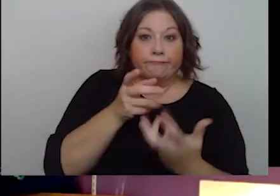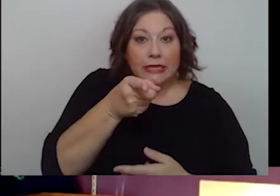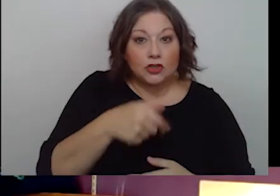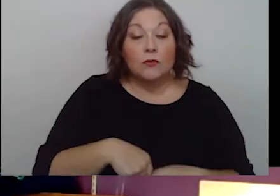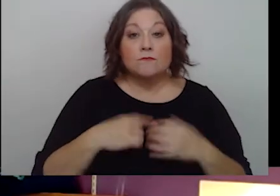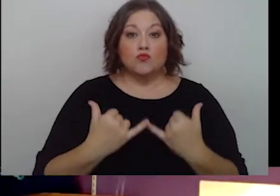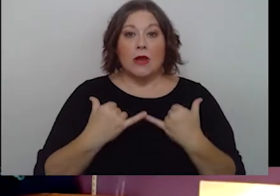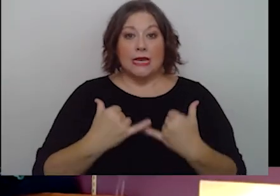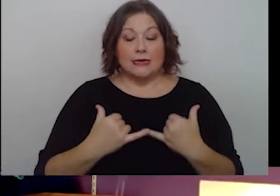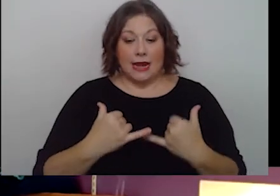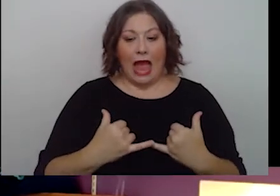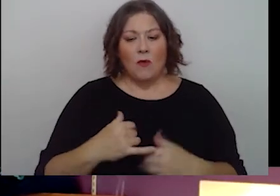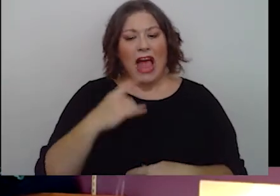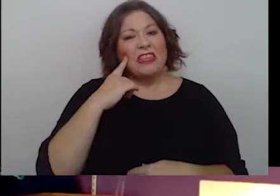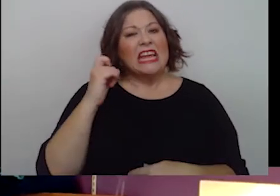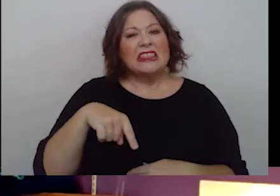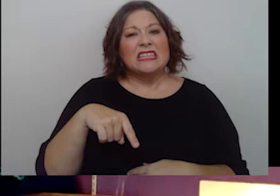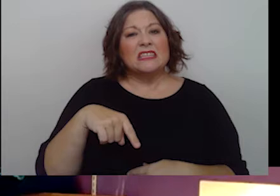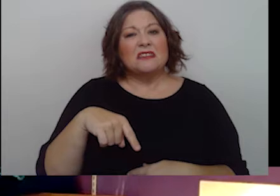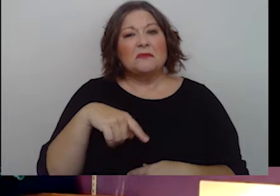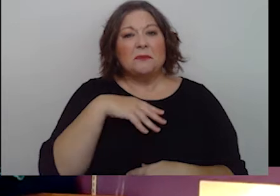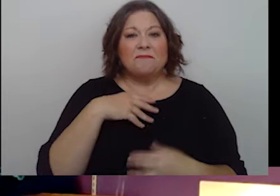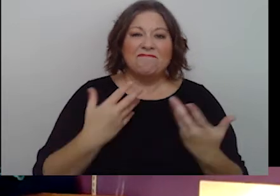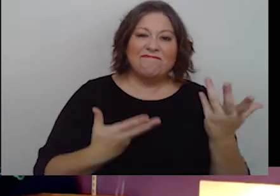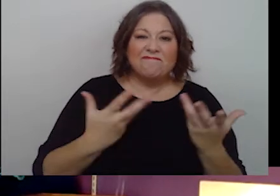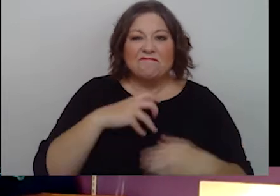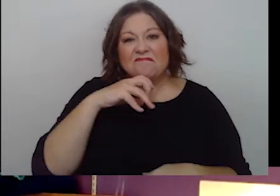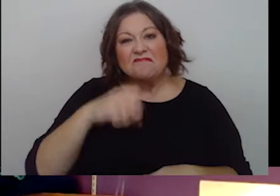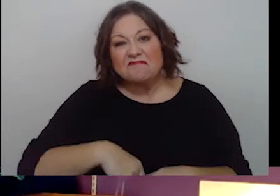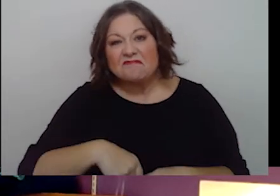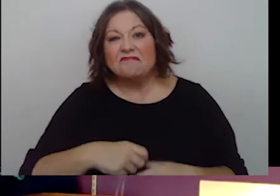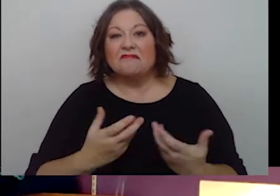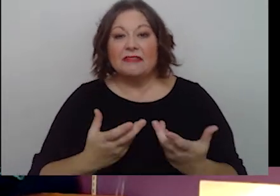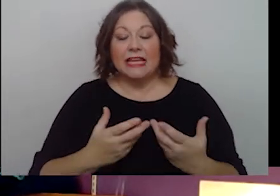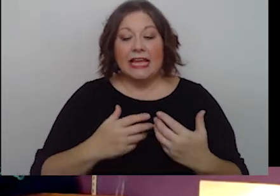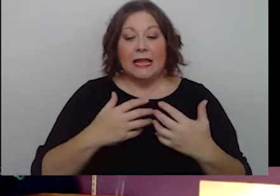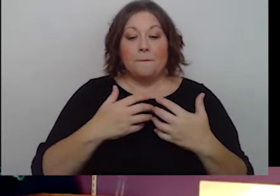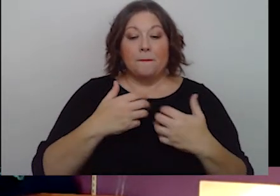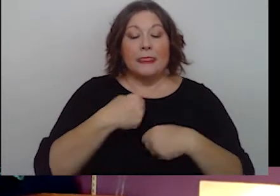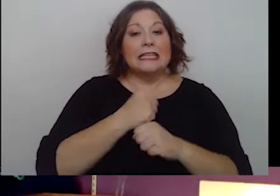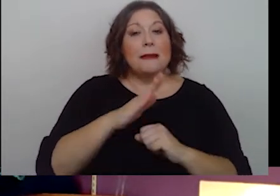Right now, though, I think it's going out of style. It's manufactured by a company called AI Squared.